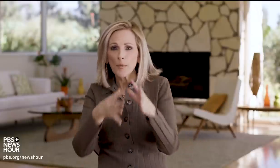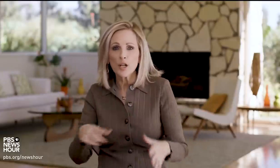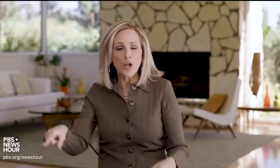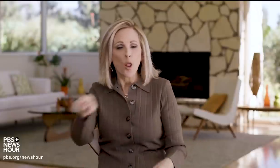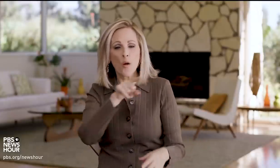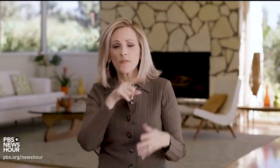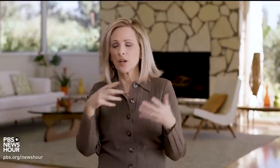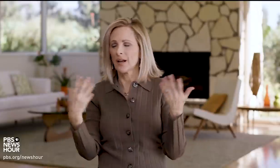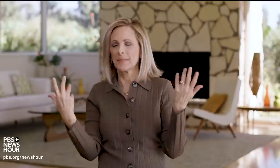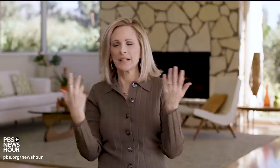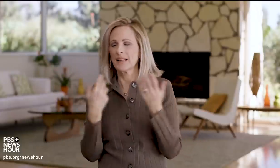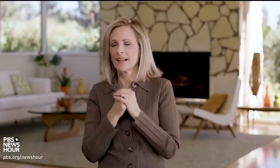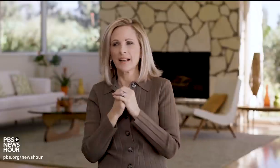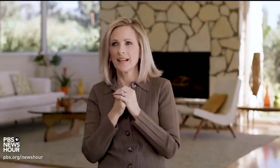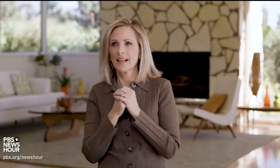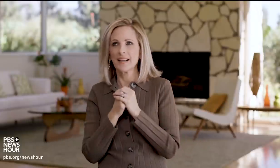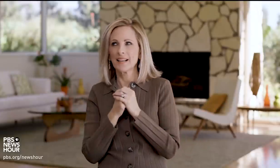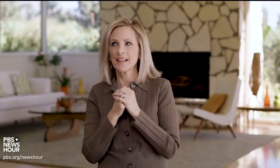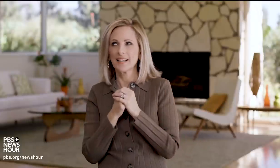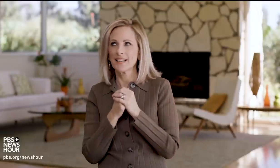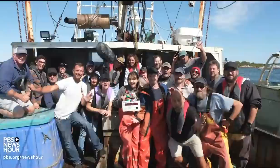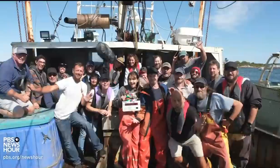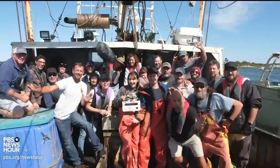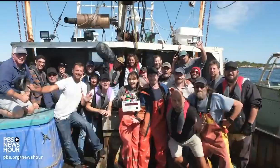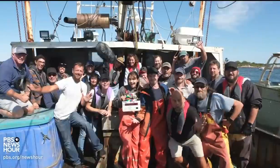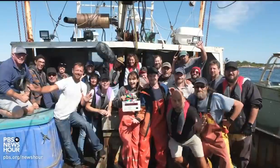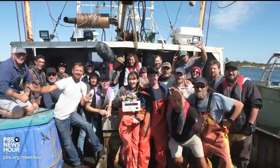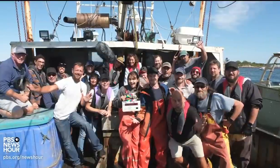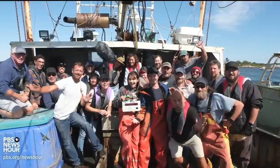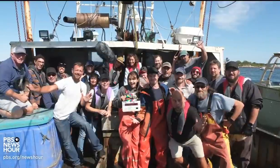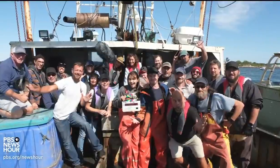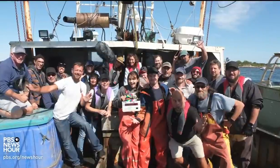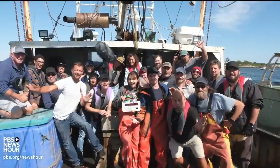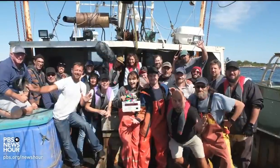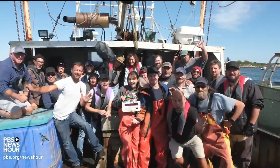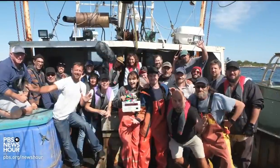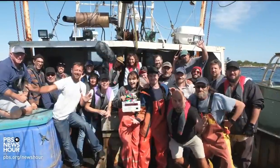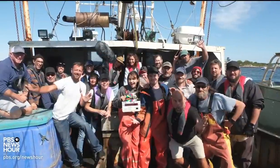Setups. They were interpreters everywhere. It was, like one big family.